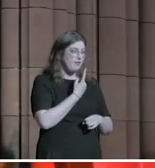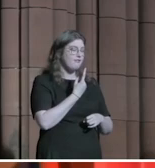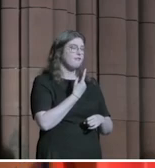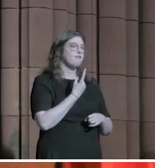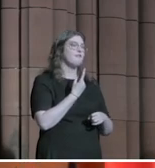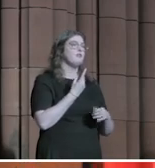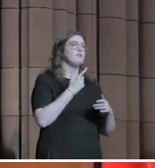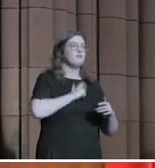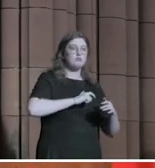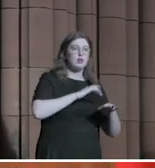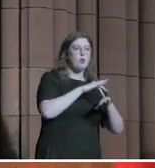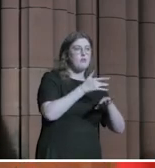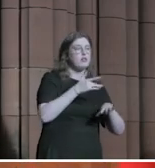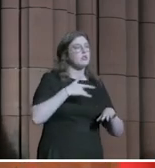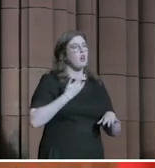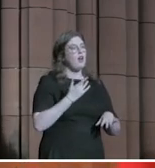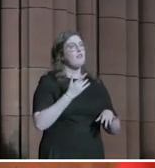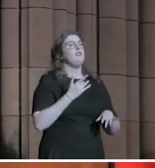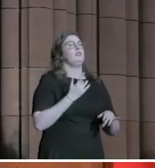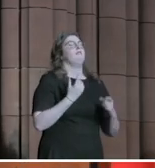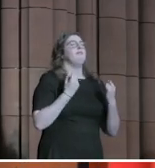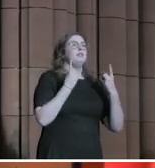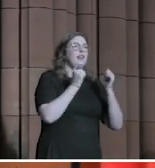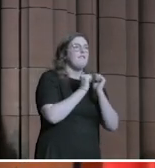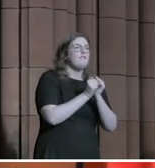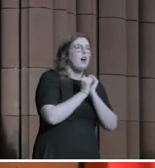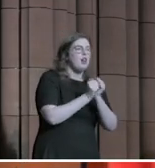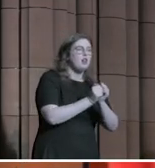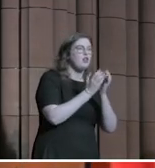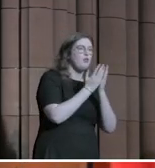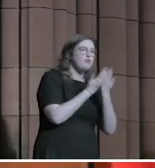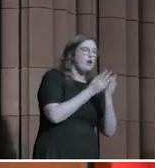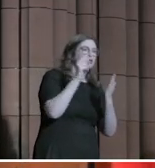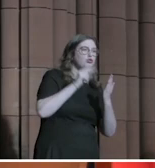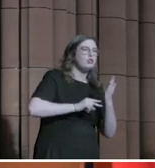is to see the value in books and reading. Now, that's not a stunning revelation